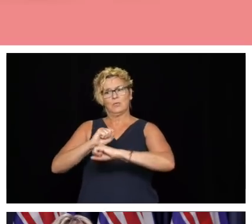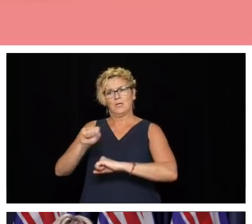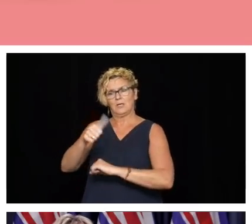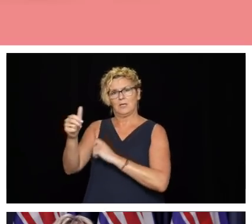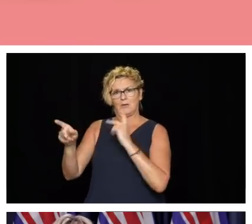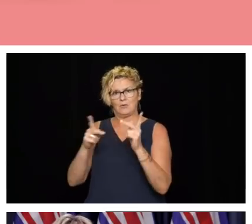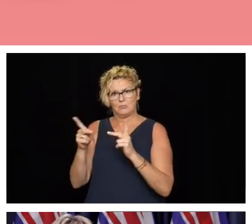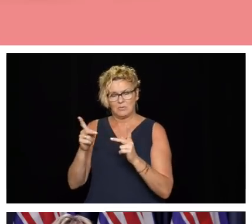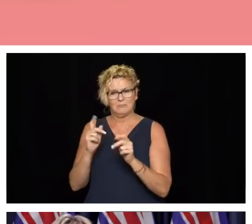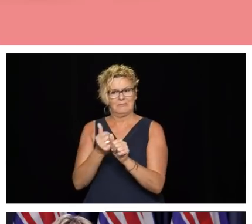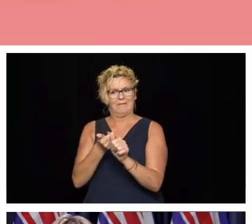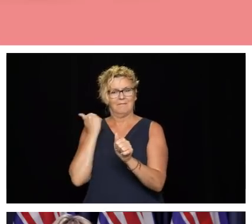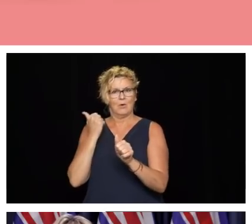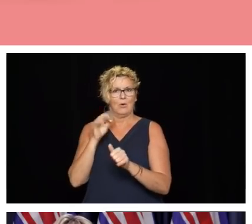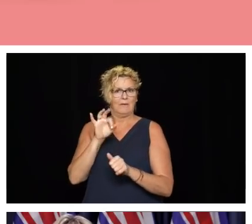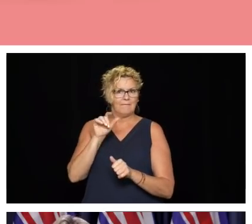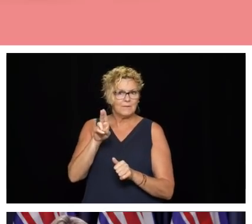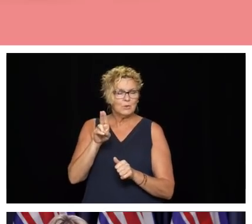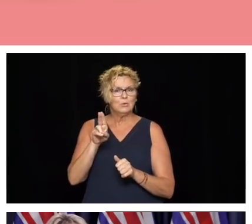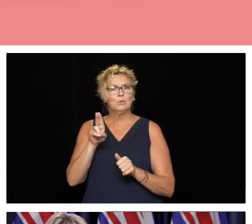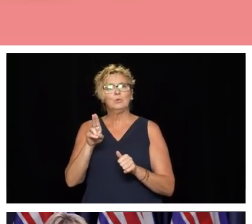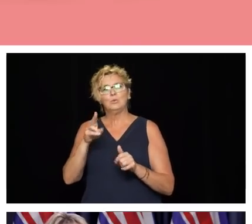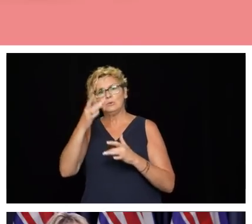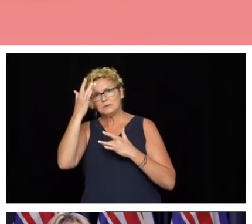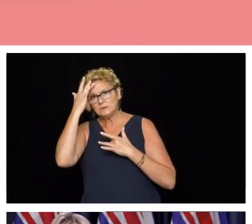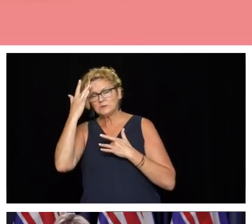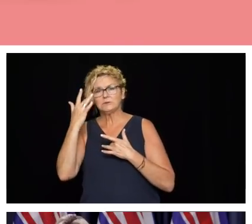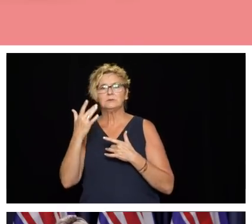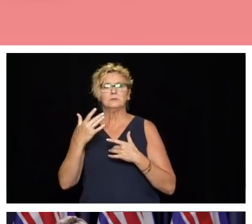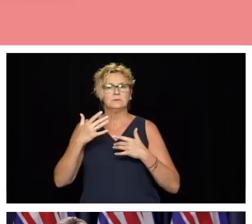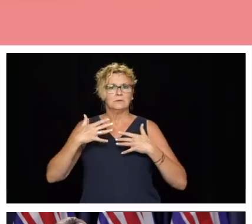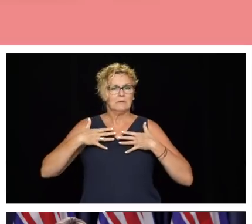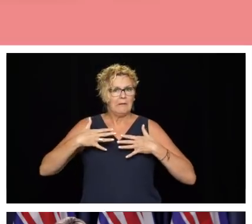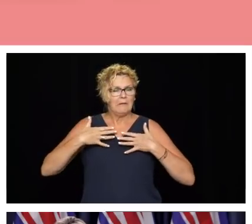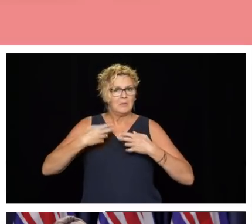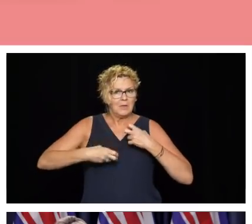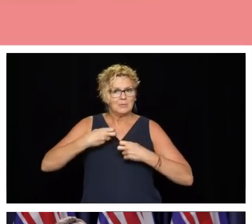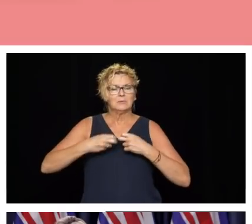and those at risk from influenza this season. Our fall influenza campaign